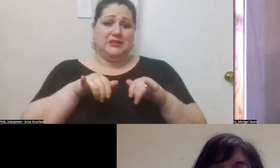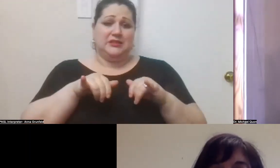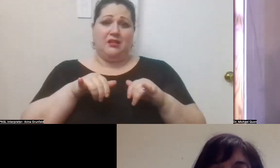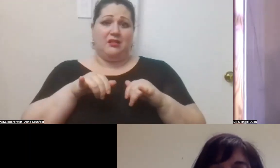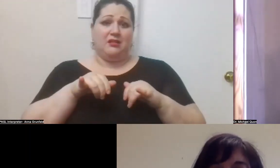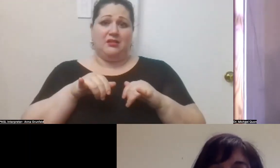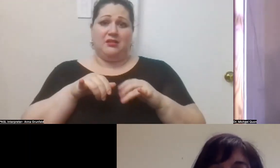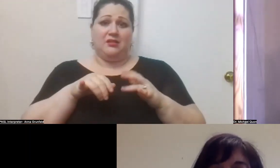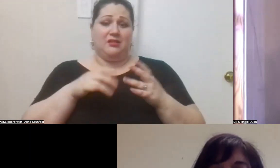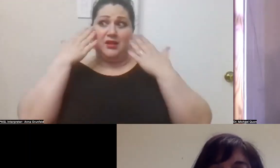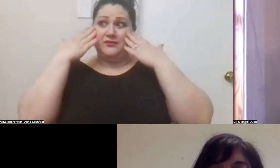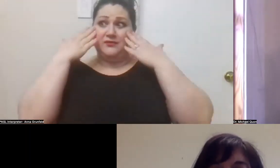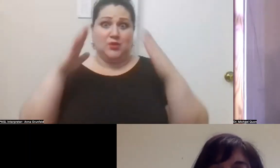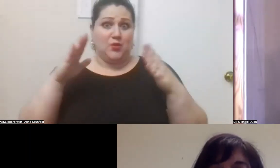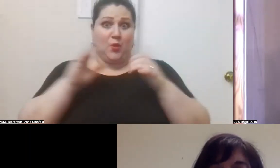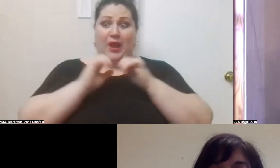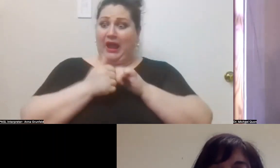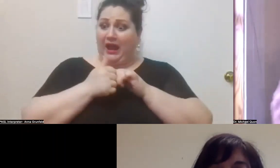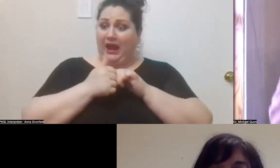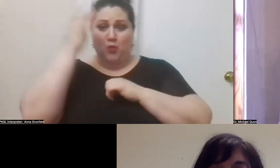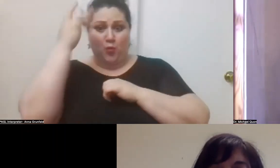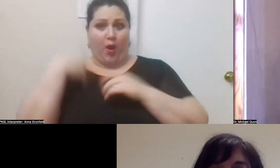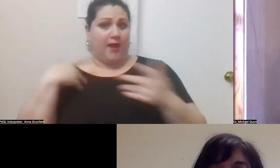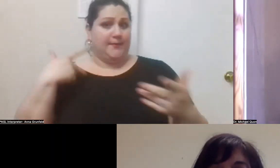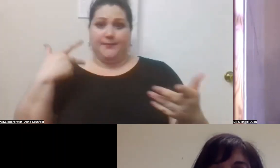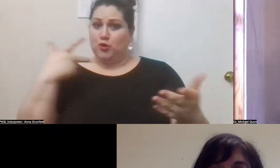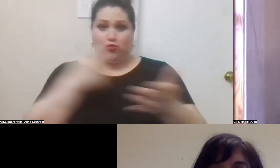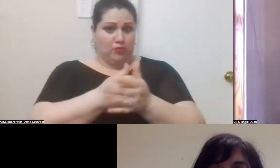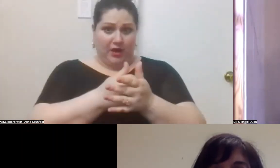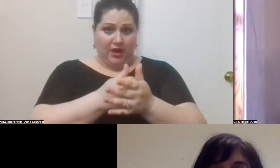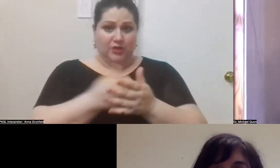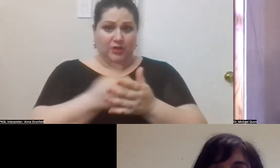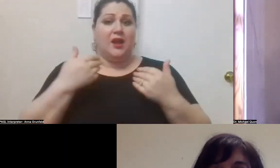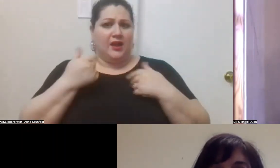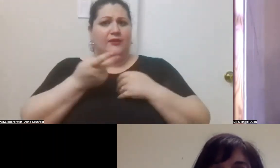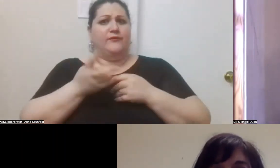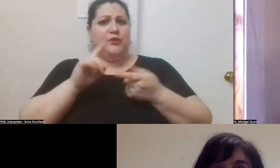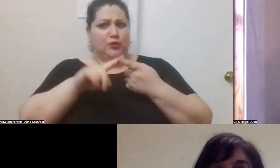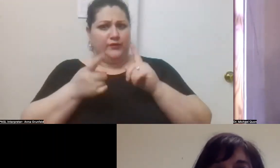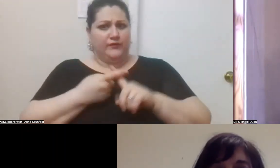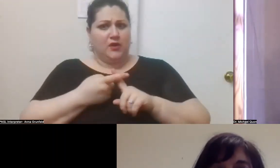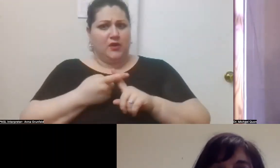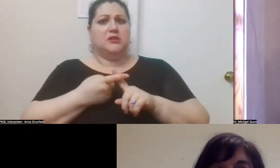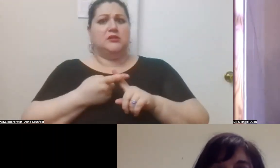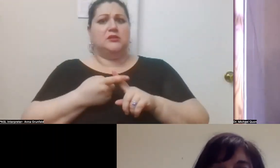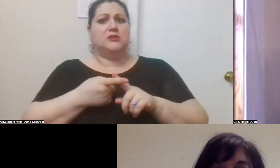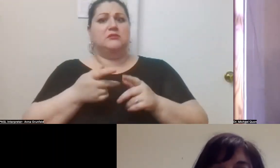And so a couple of my friends were ahead of me down the slope and so they didn't see it either.